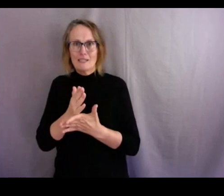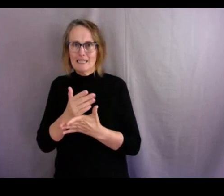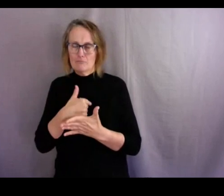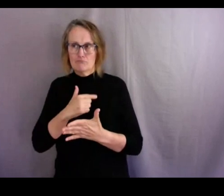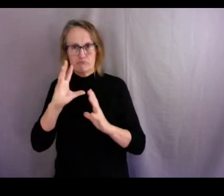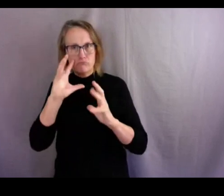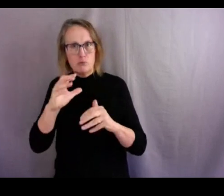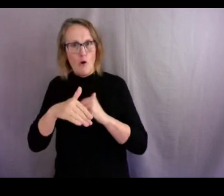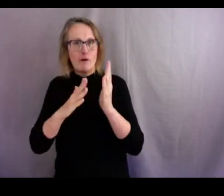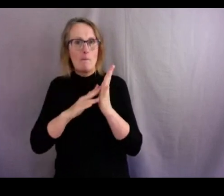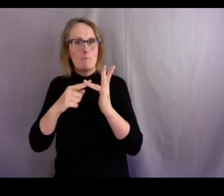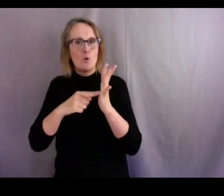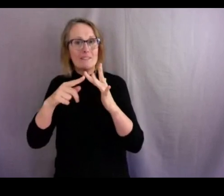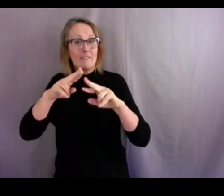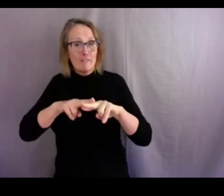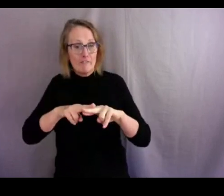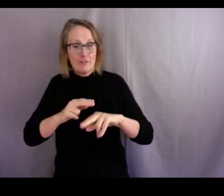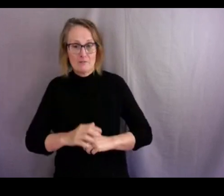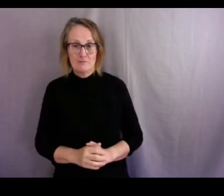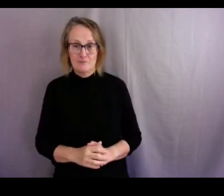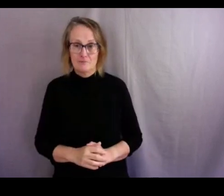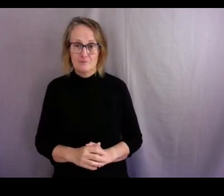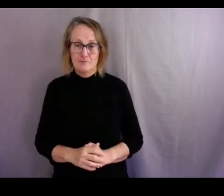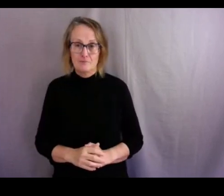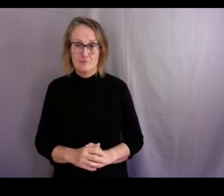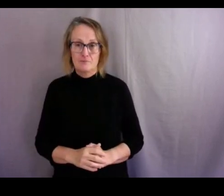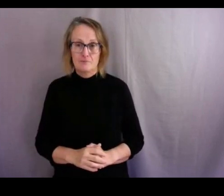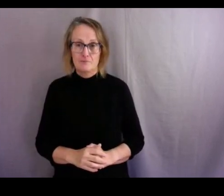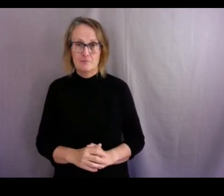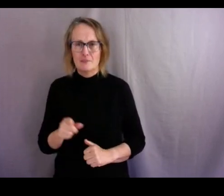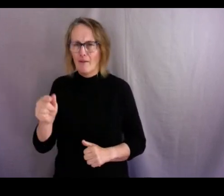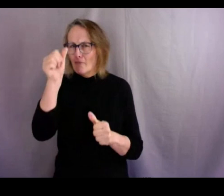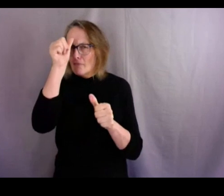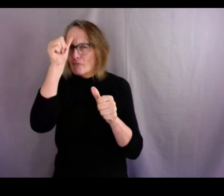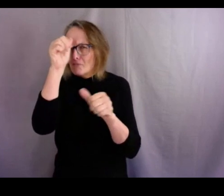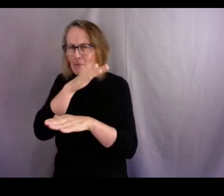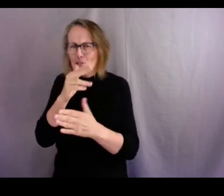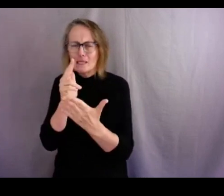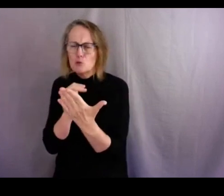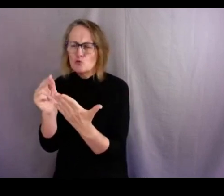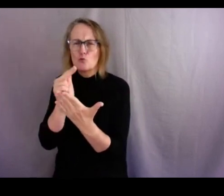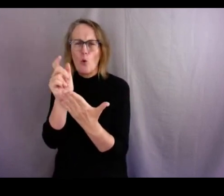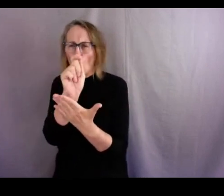He is famous, notorious for drawing on everything from Borobudur,